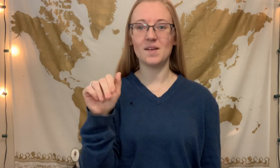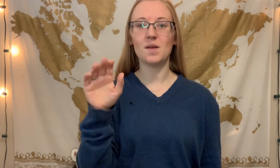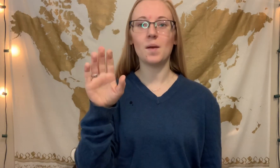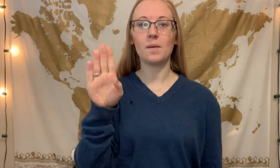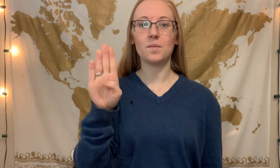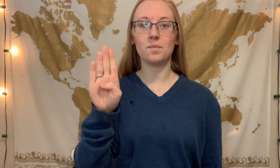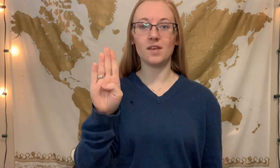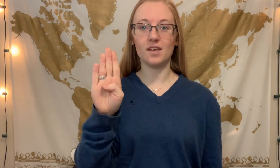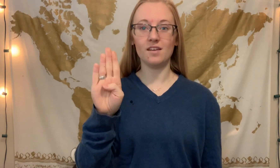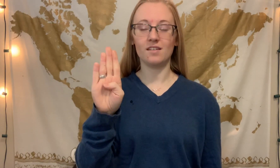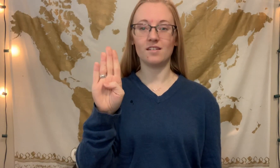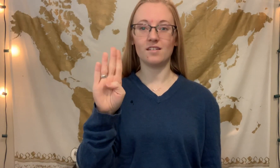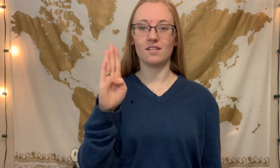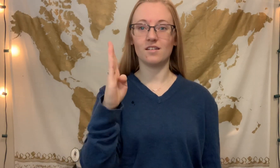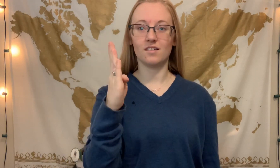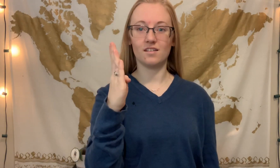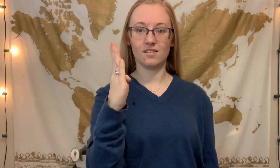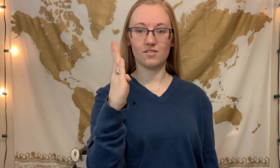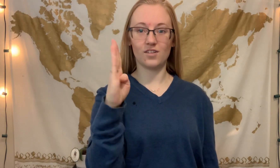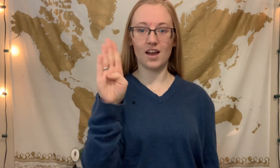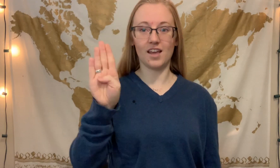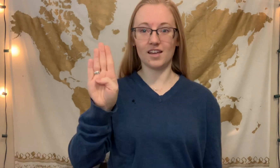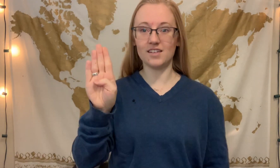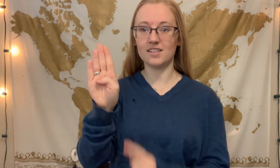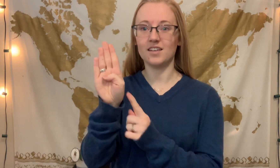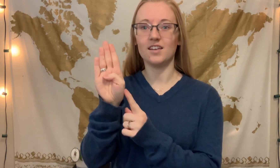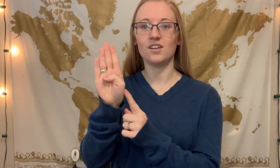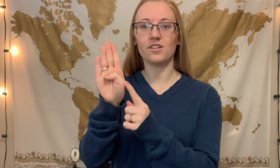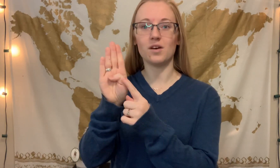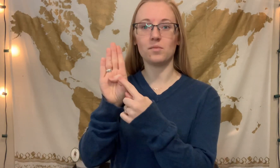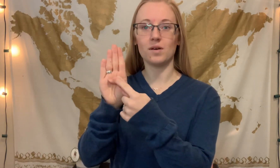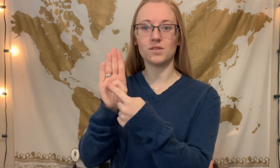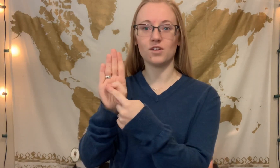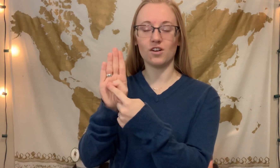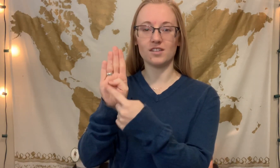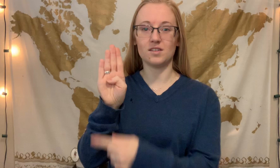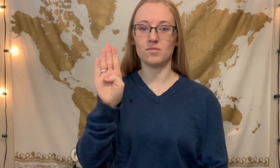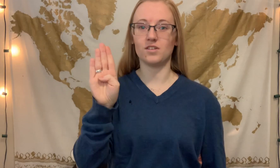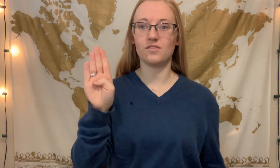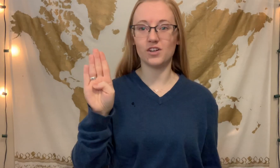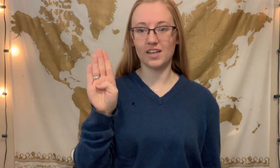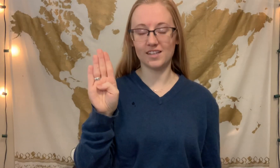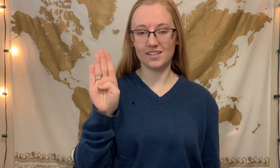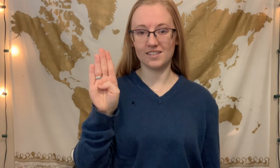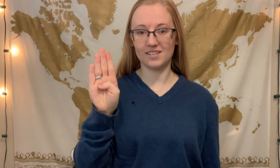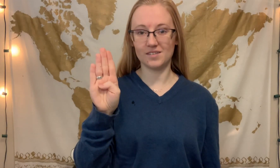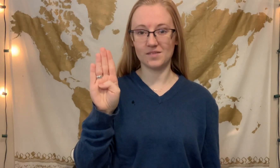B, flat hand your thumb comes across the middle of your hand.